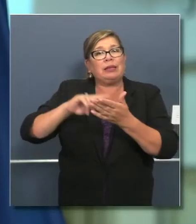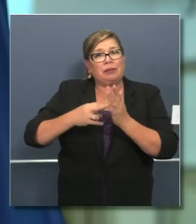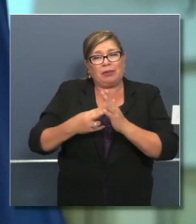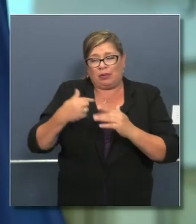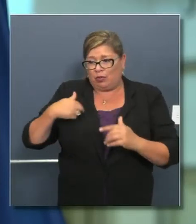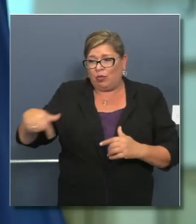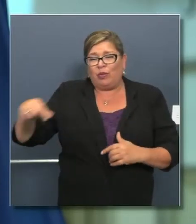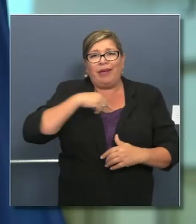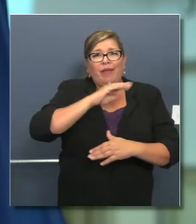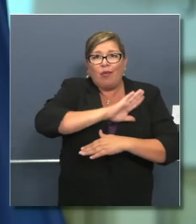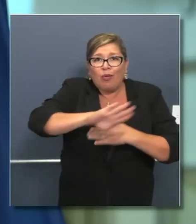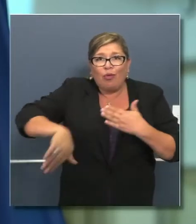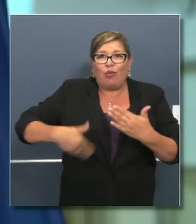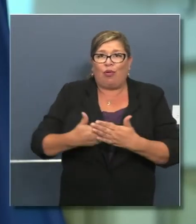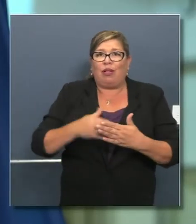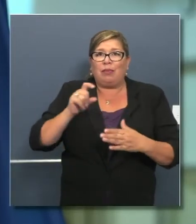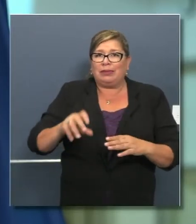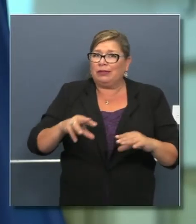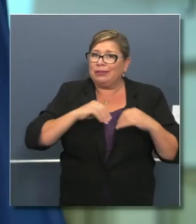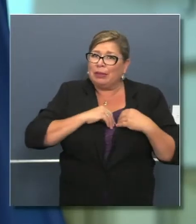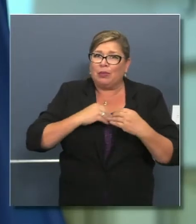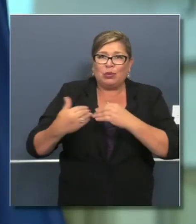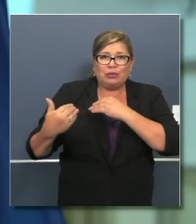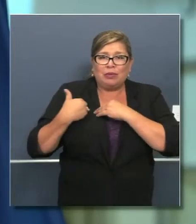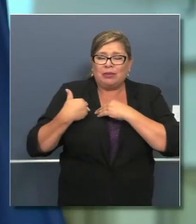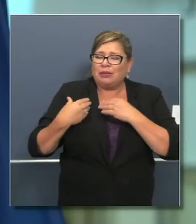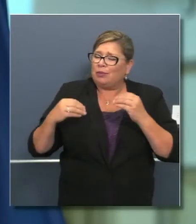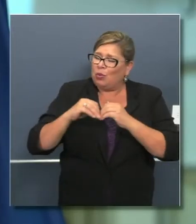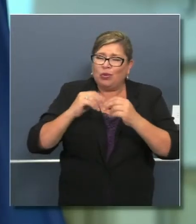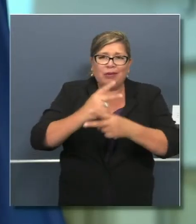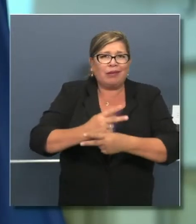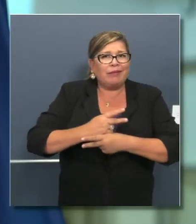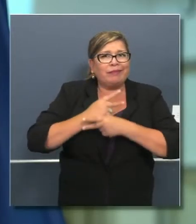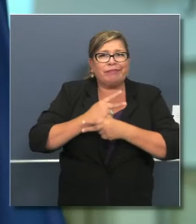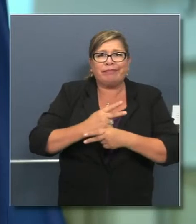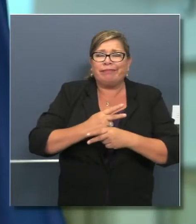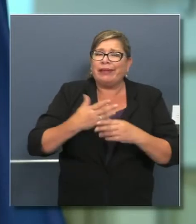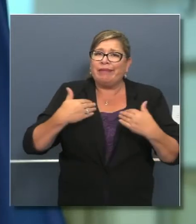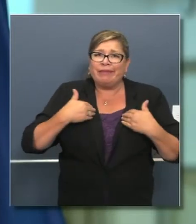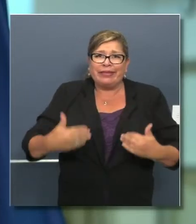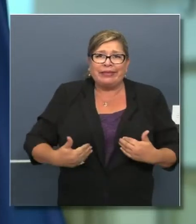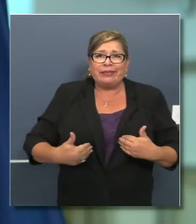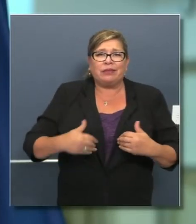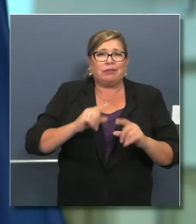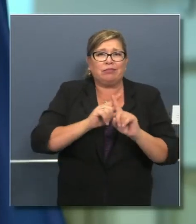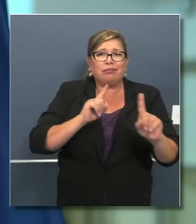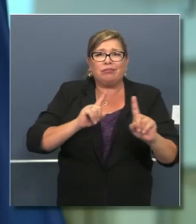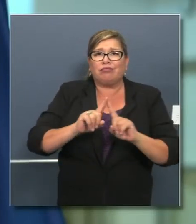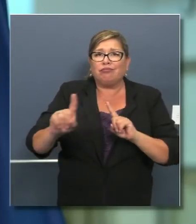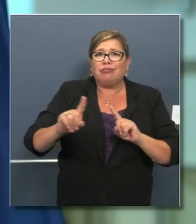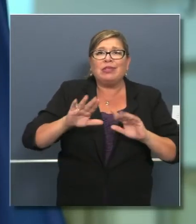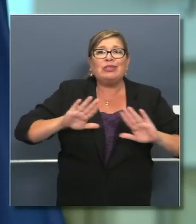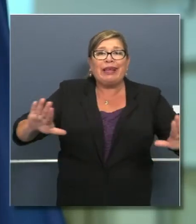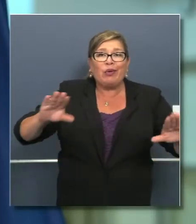up the extent we can be more vigilant practice social distancing physical distancing and not